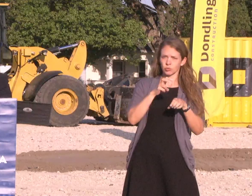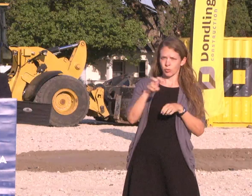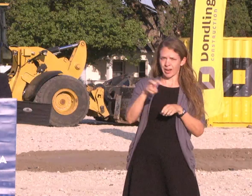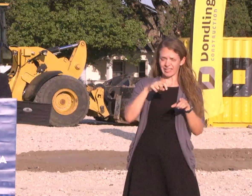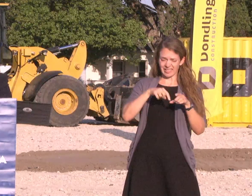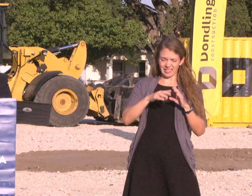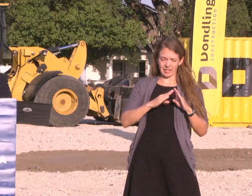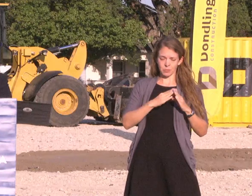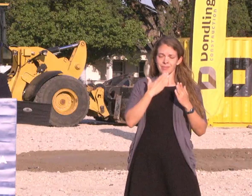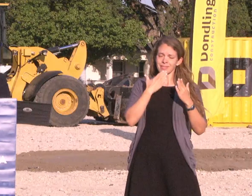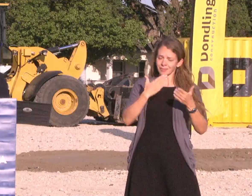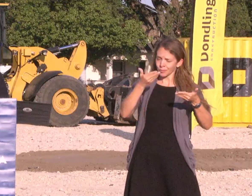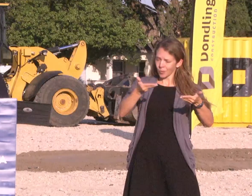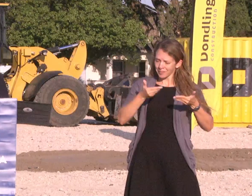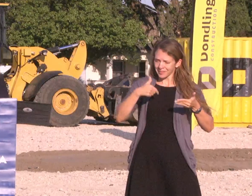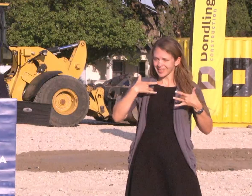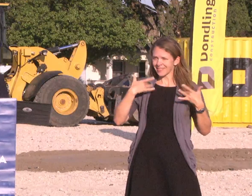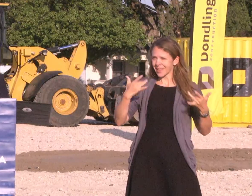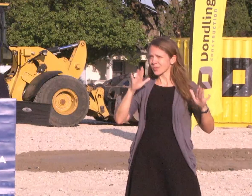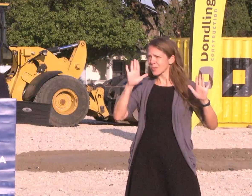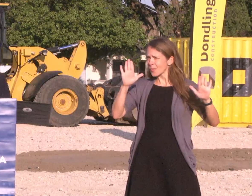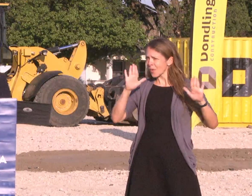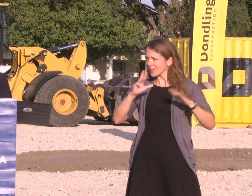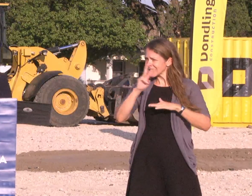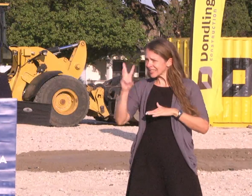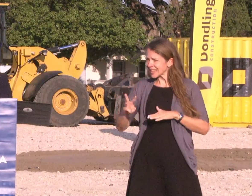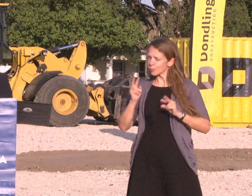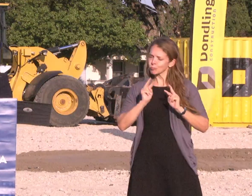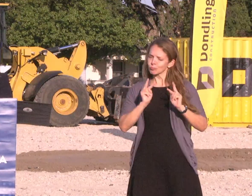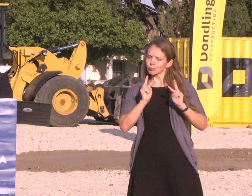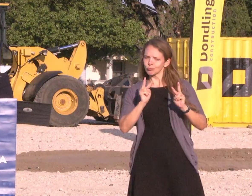for welcoming me to this event your wonderful City and I look forward to getting updates on